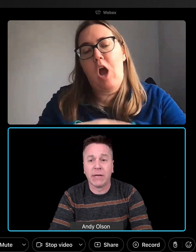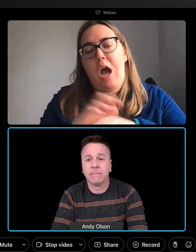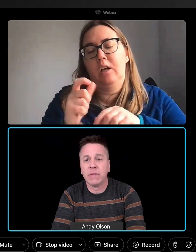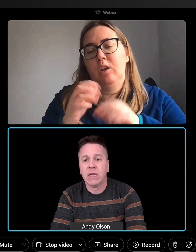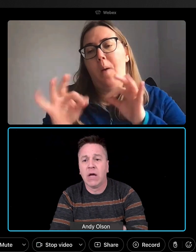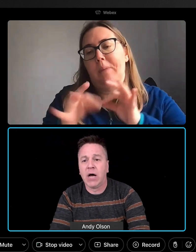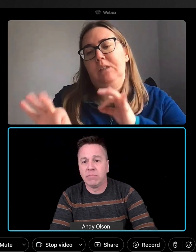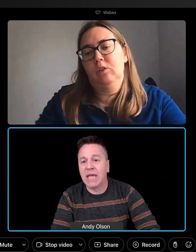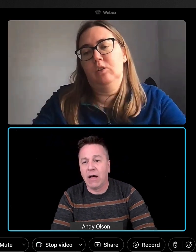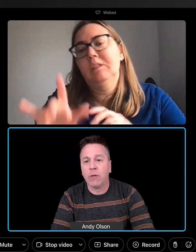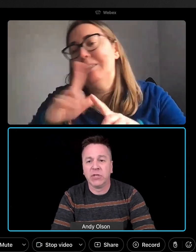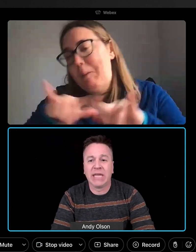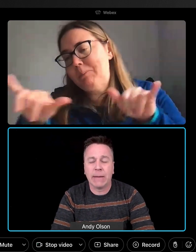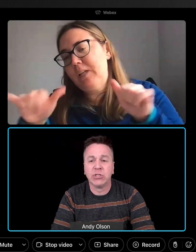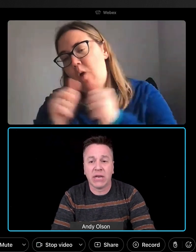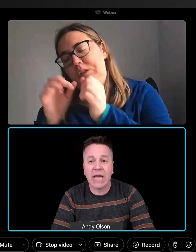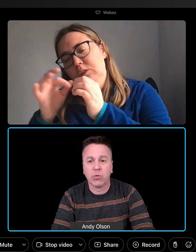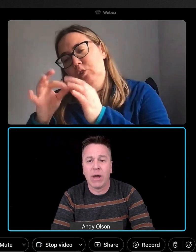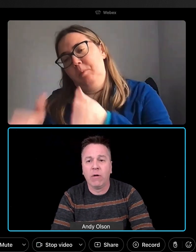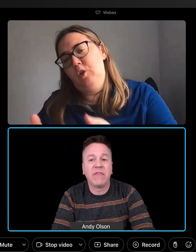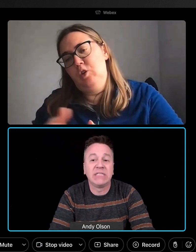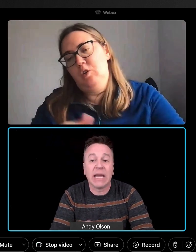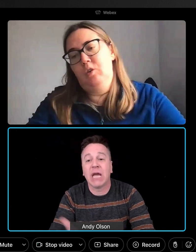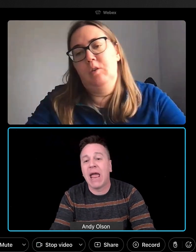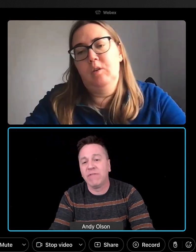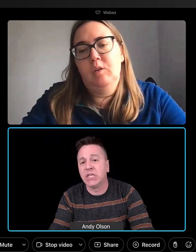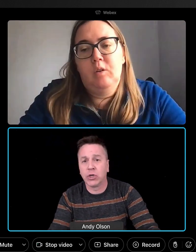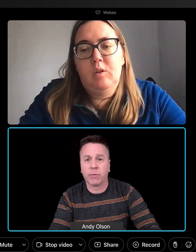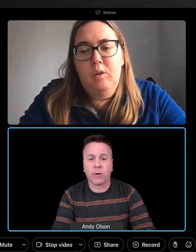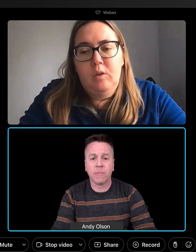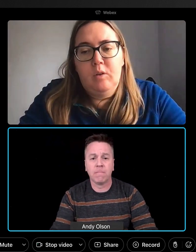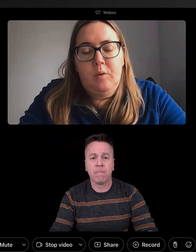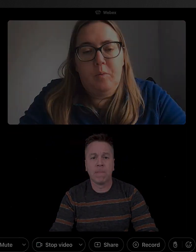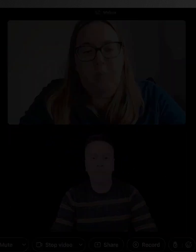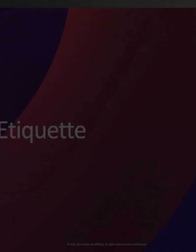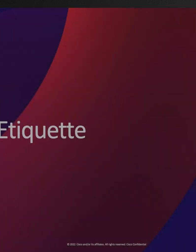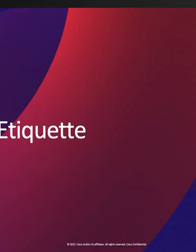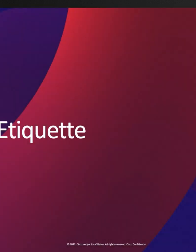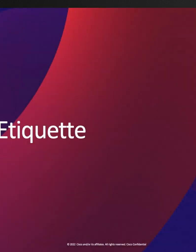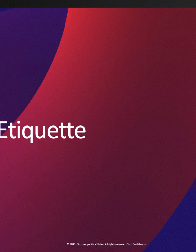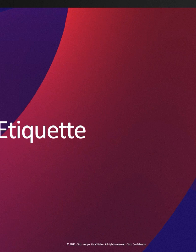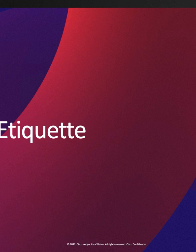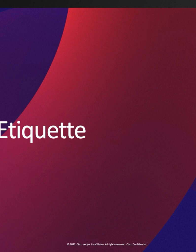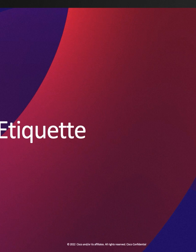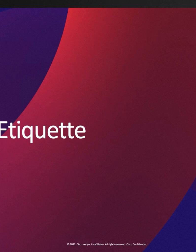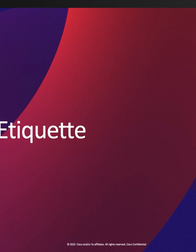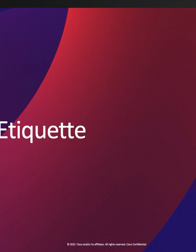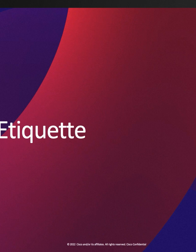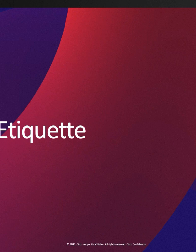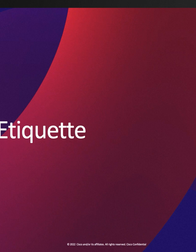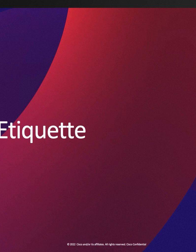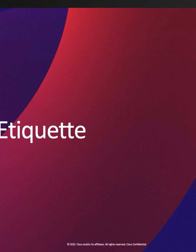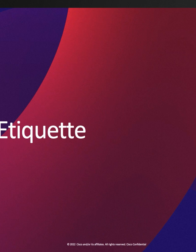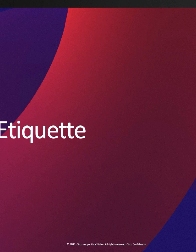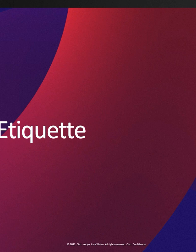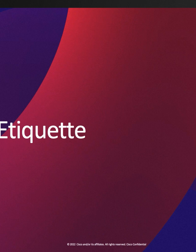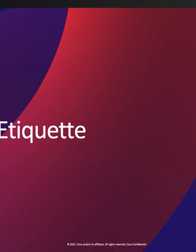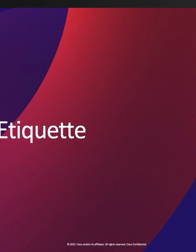turn them on, yeah I’ll put the captions on as well at the same time having the interpreter. Talk to me a little bit about meeting etiquette.